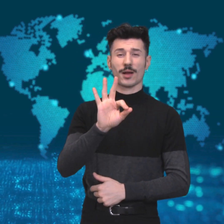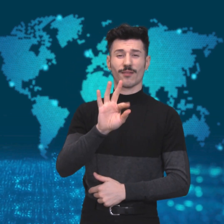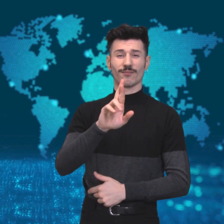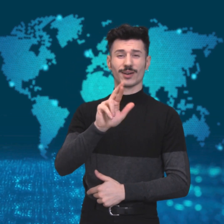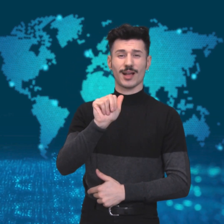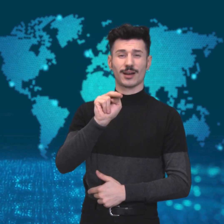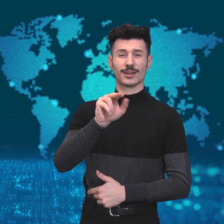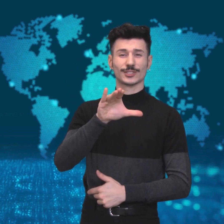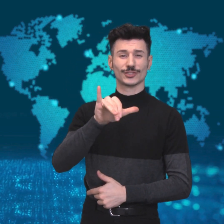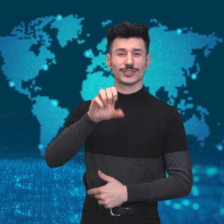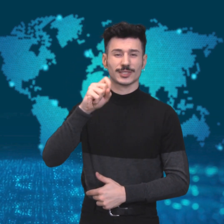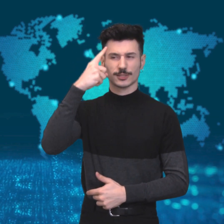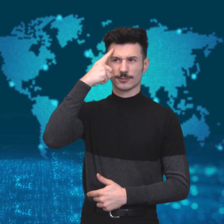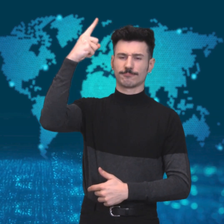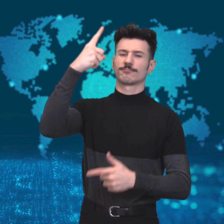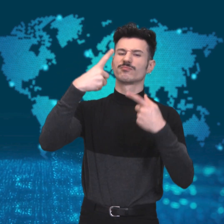a different idea.